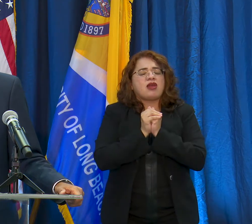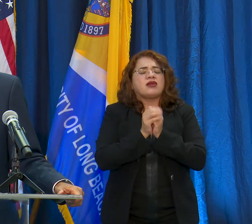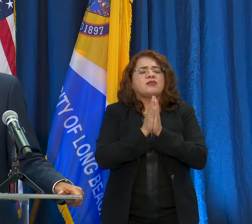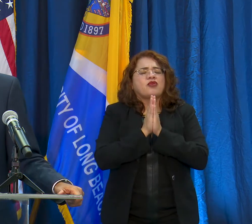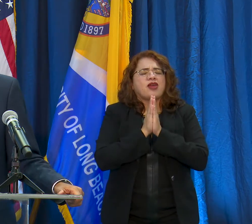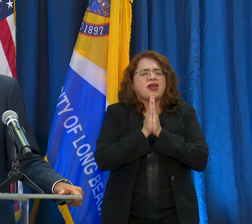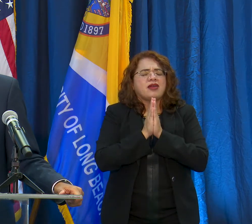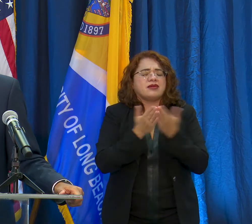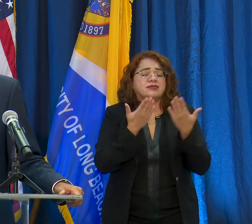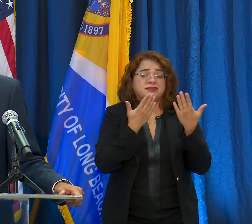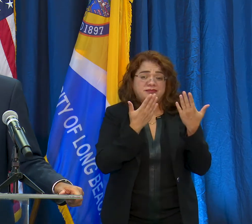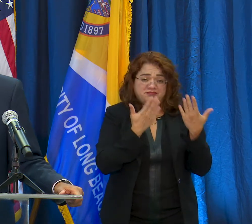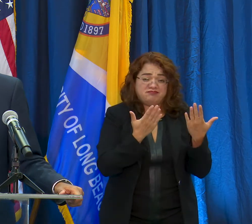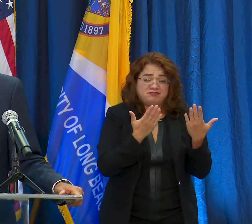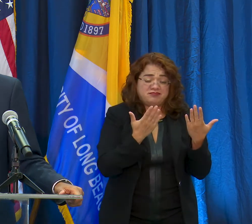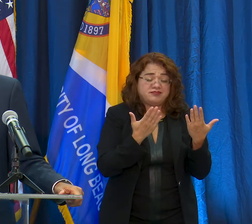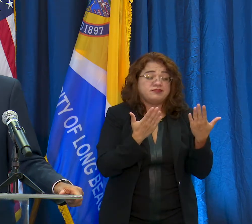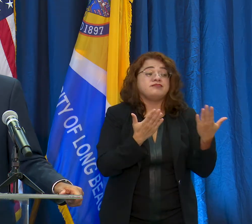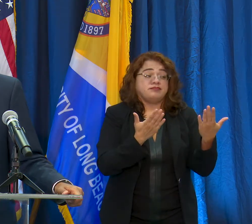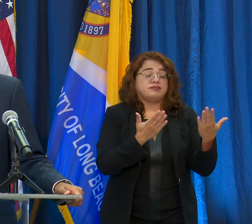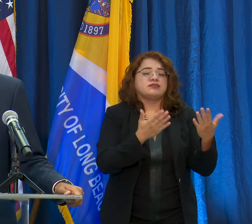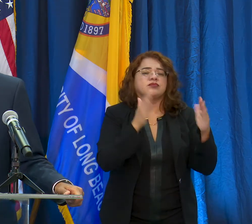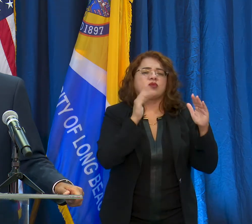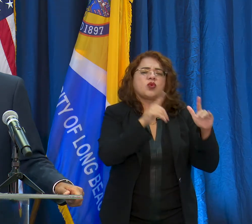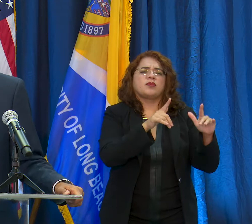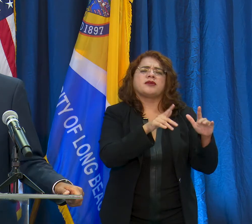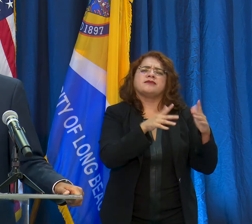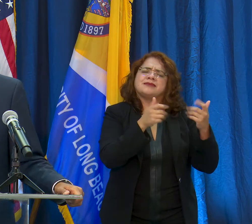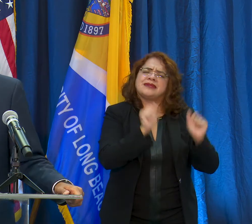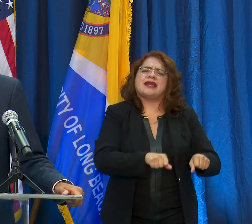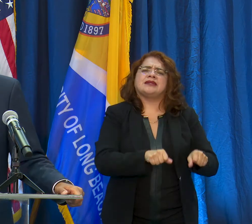comes out with a full recovery after he leaves